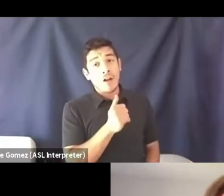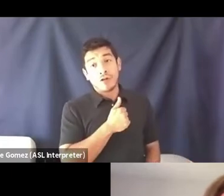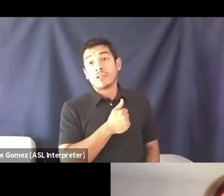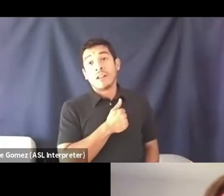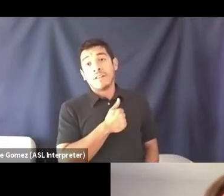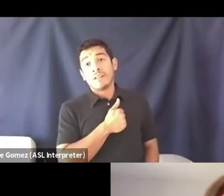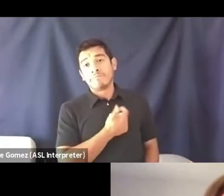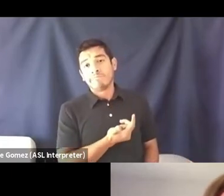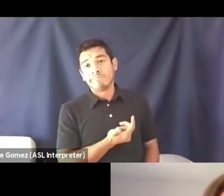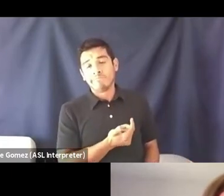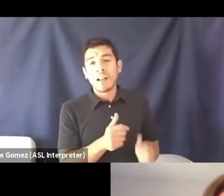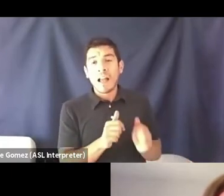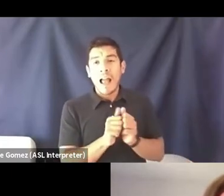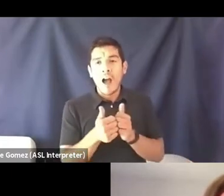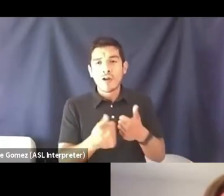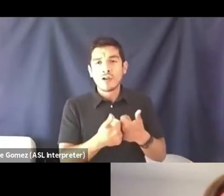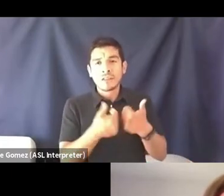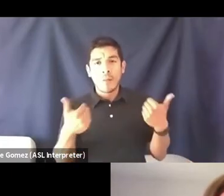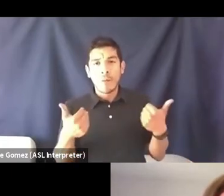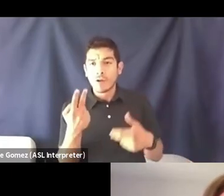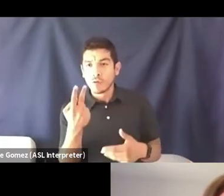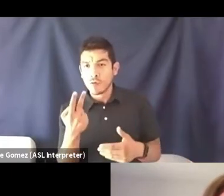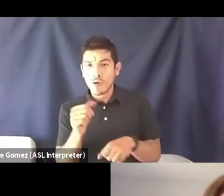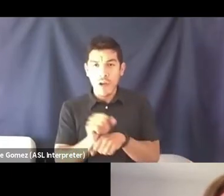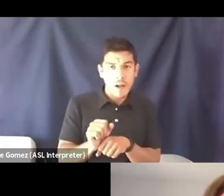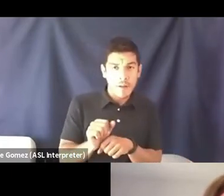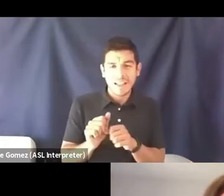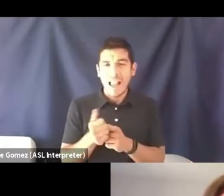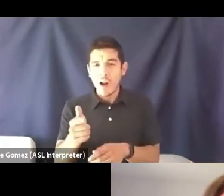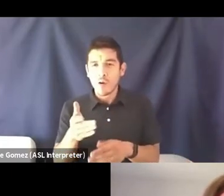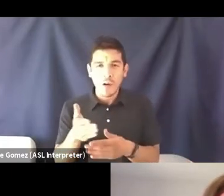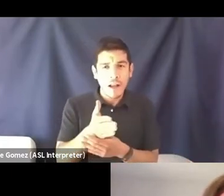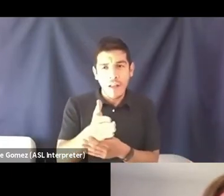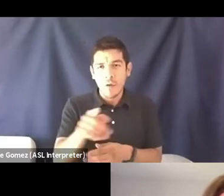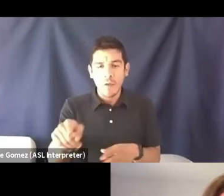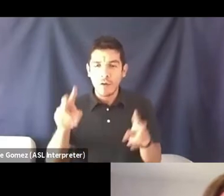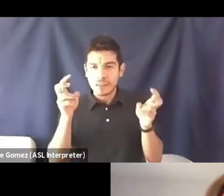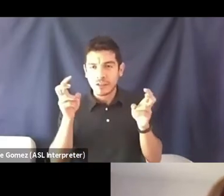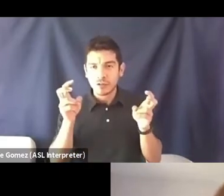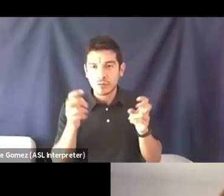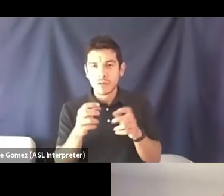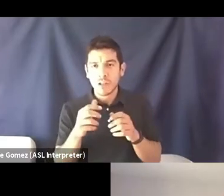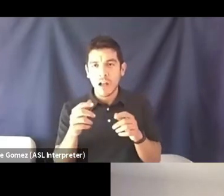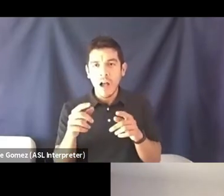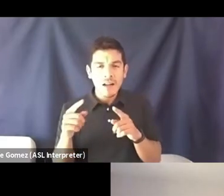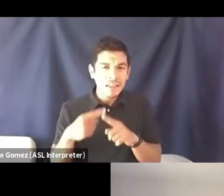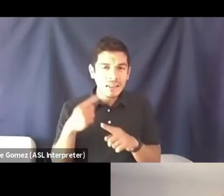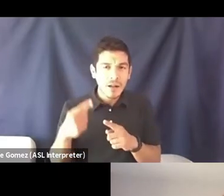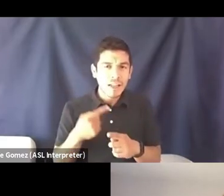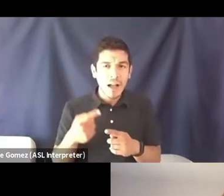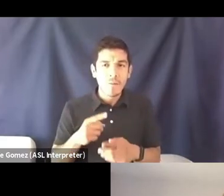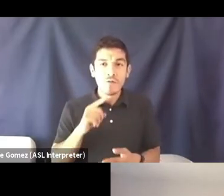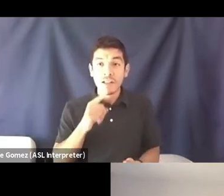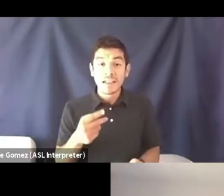who you are? How do you separate those things? How did you navigate through those issues of sometimes being a stand-in or a proxy?